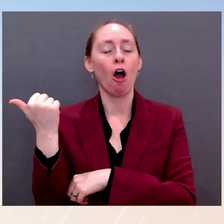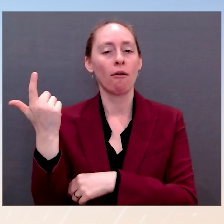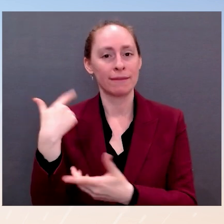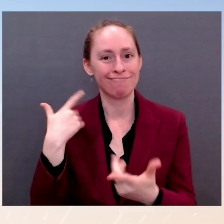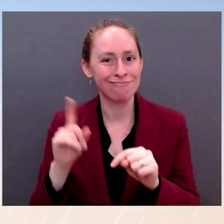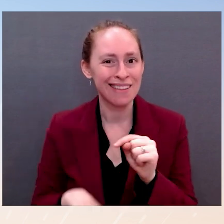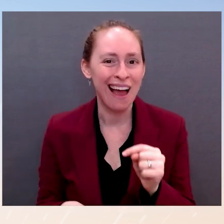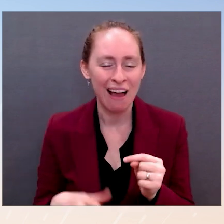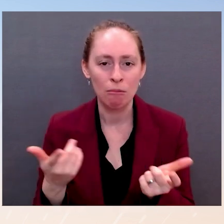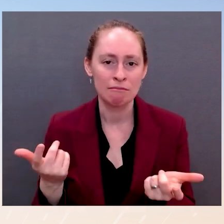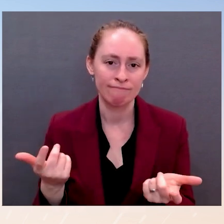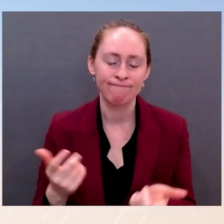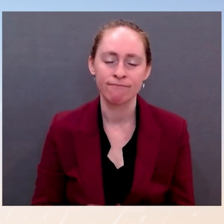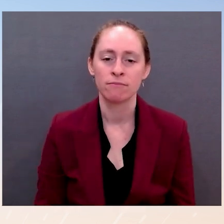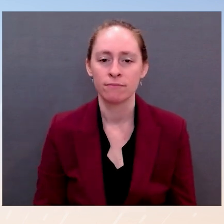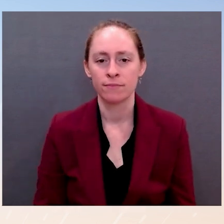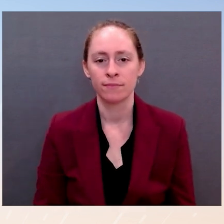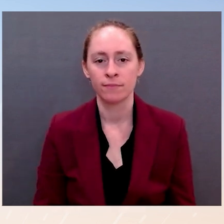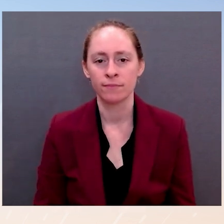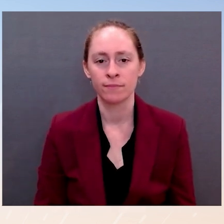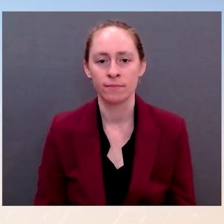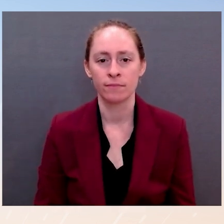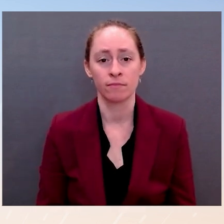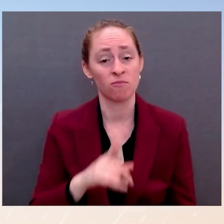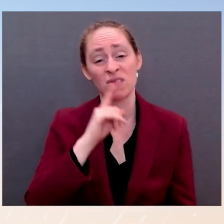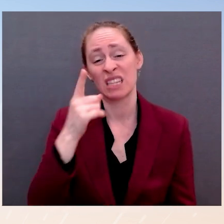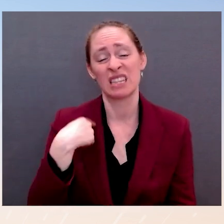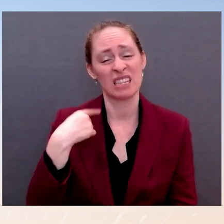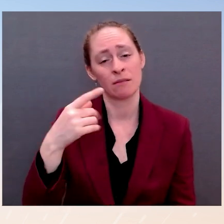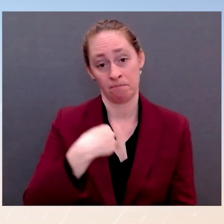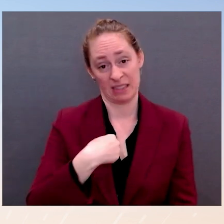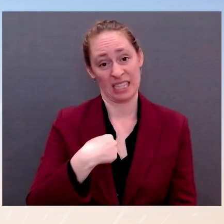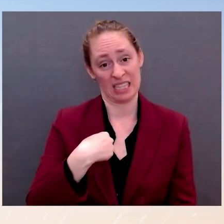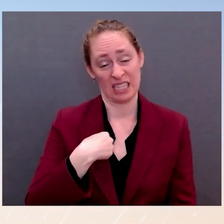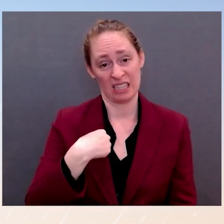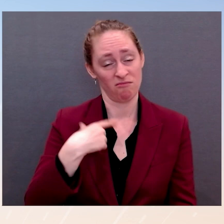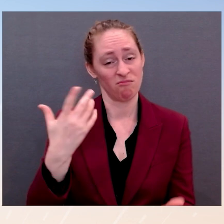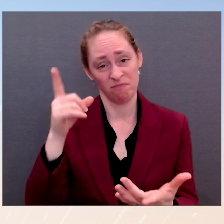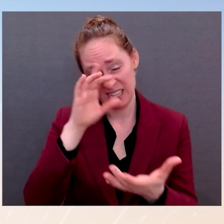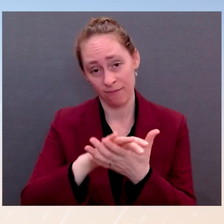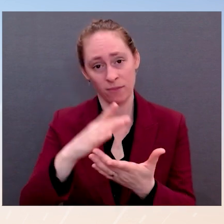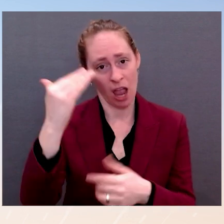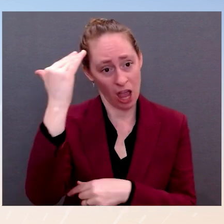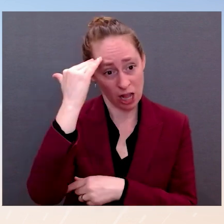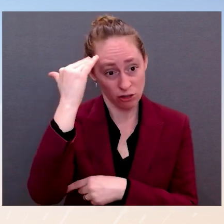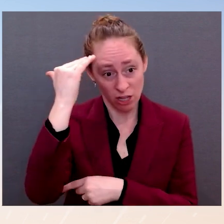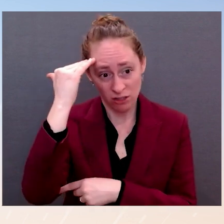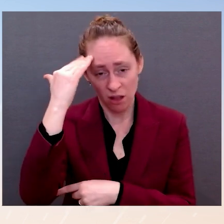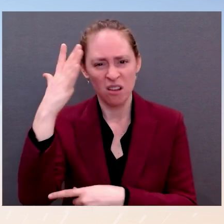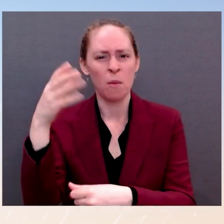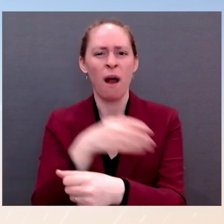So I believe and what we advocate for in the community knowledge is power. The more you can know about the cancer,